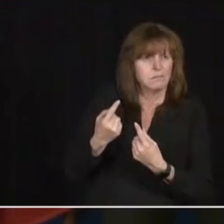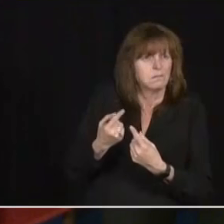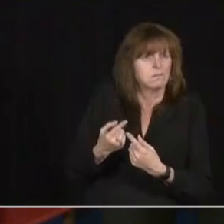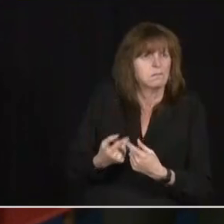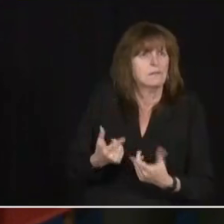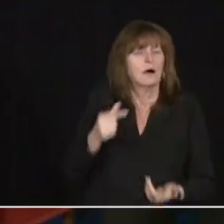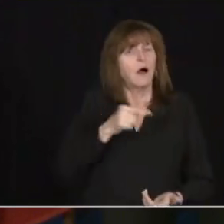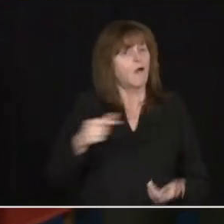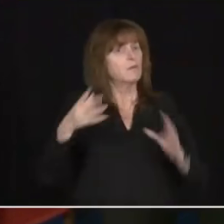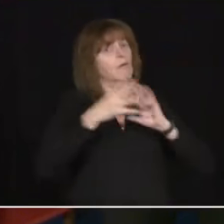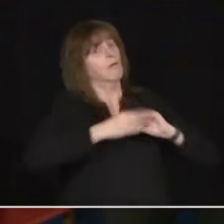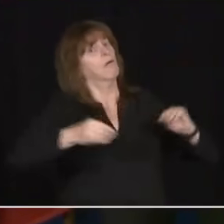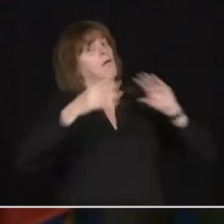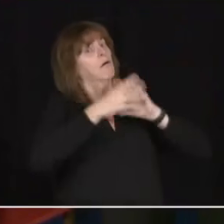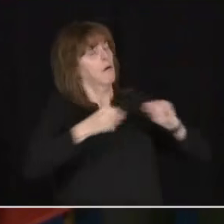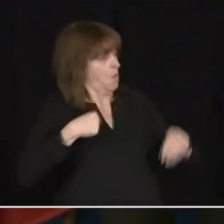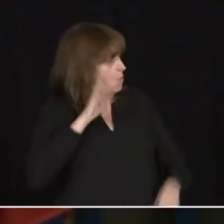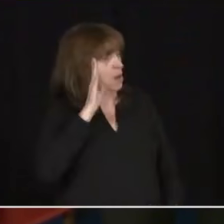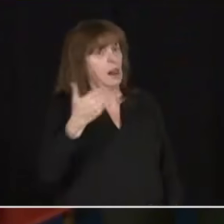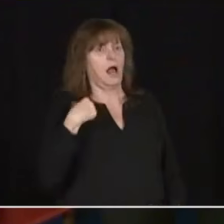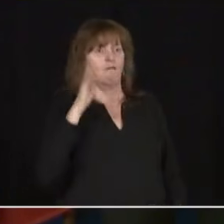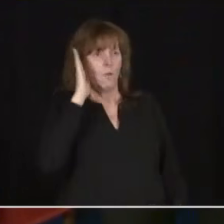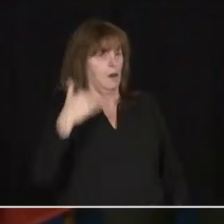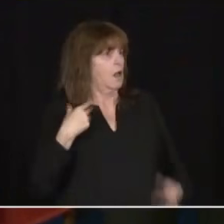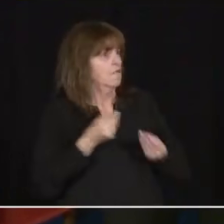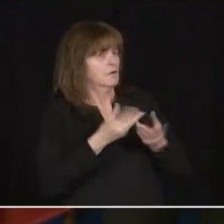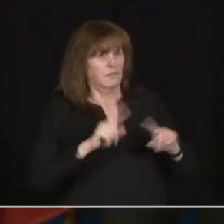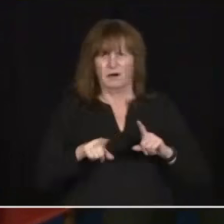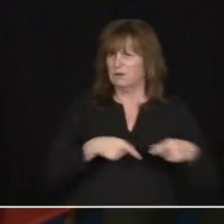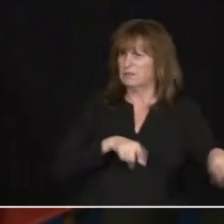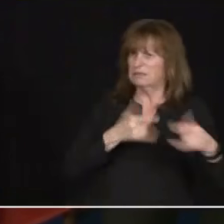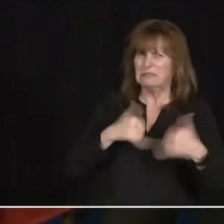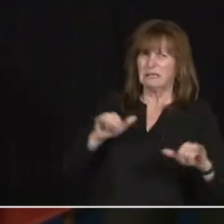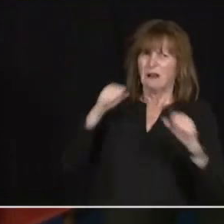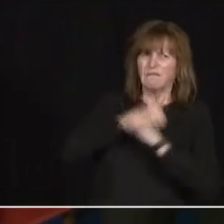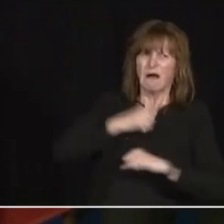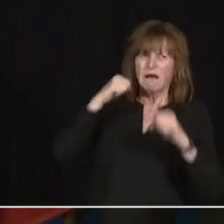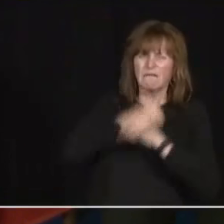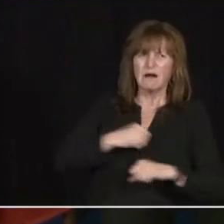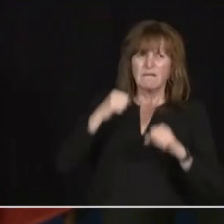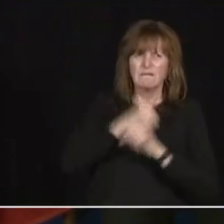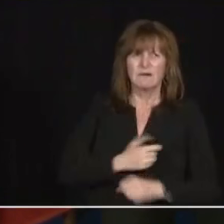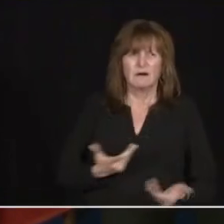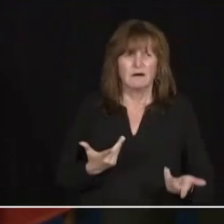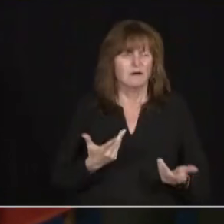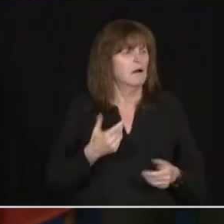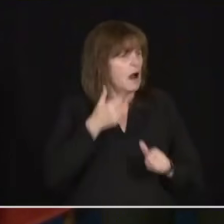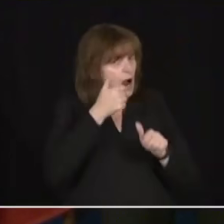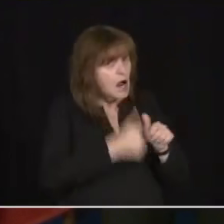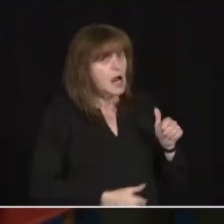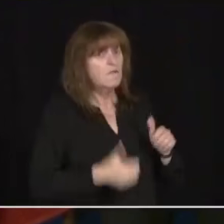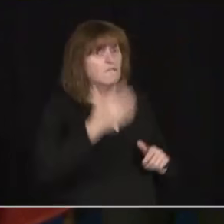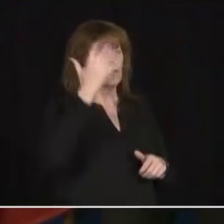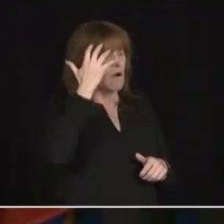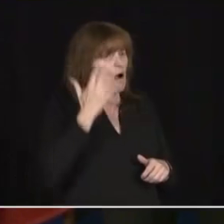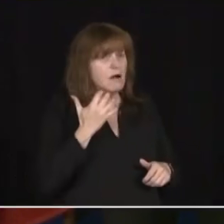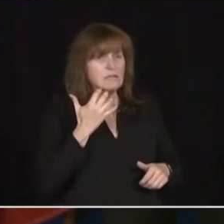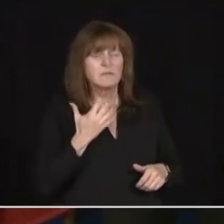said they were going to have everything they need? Well, every single hospital and every single long-term care has PPE.